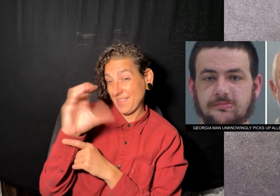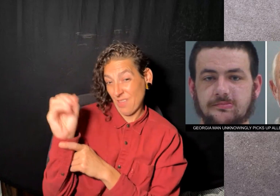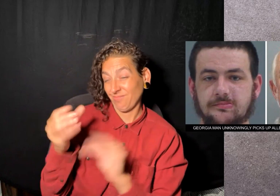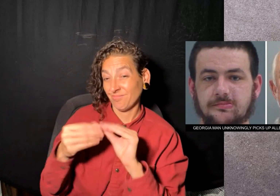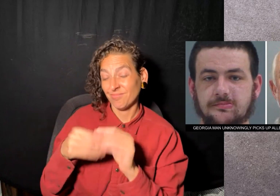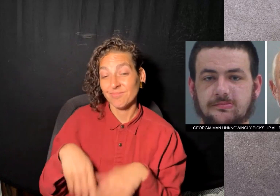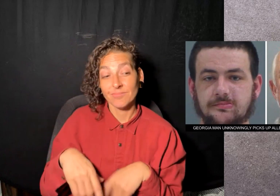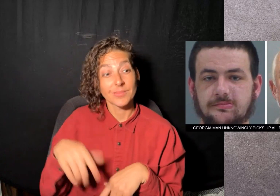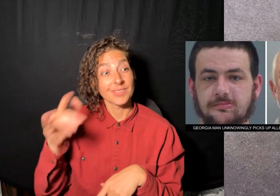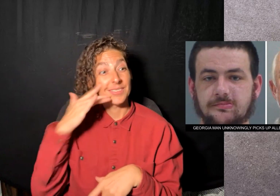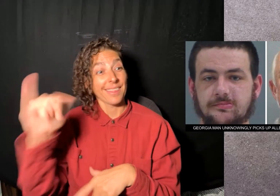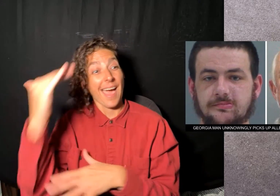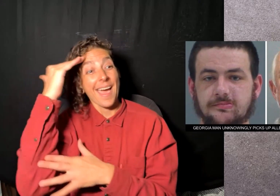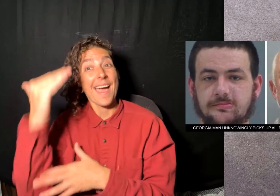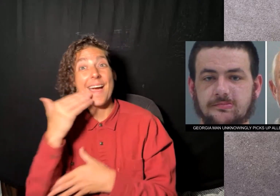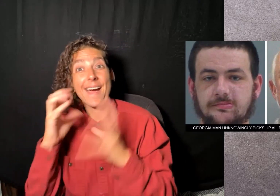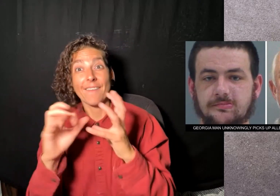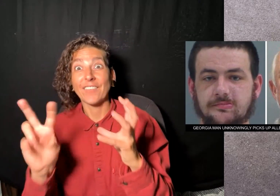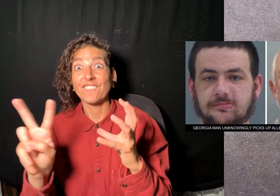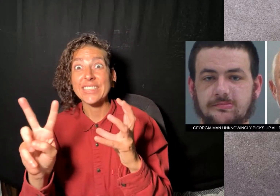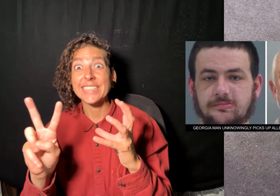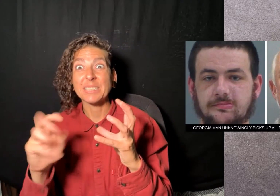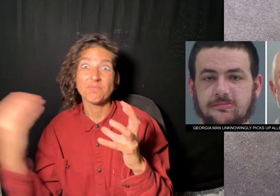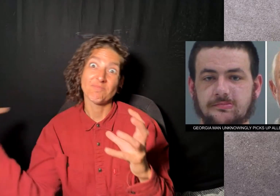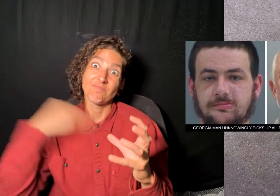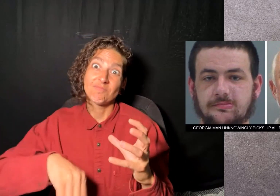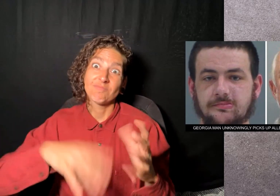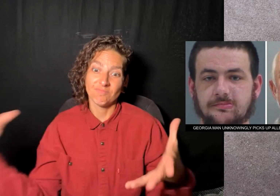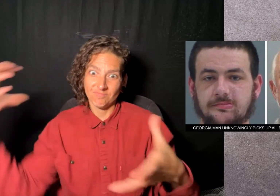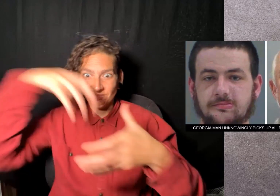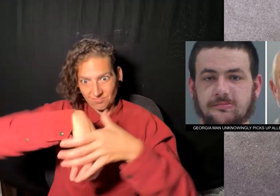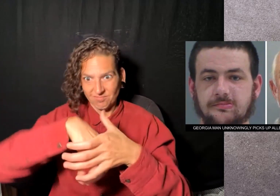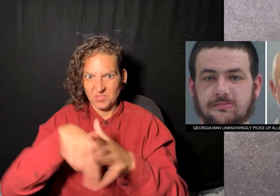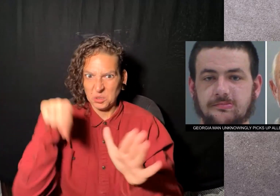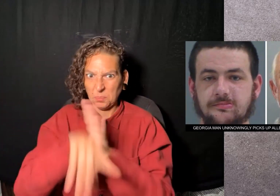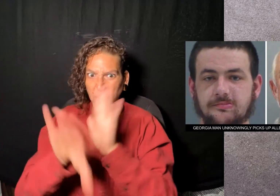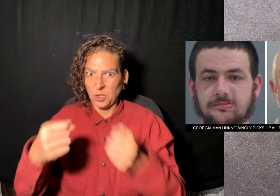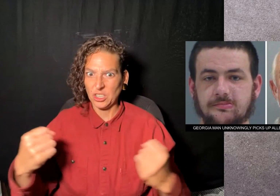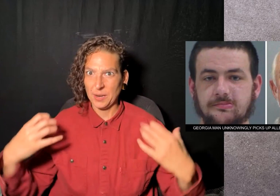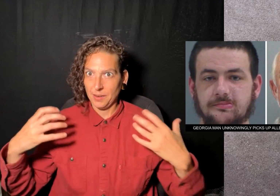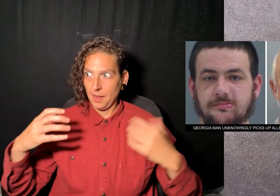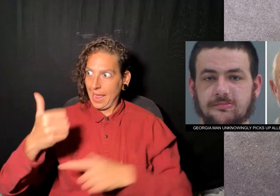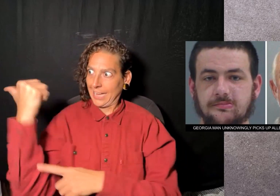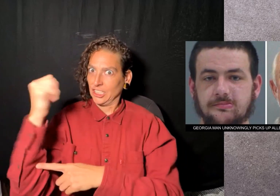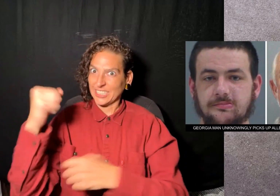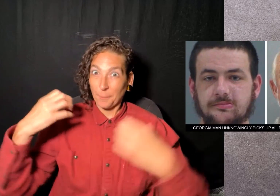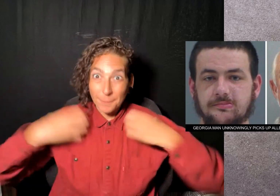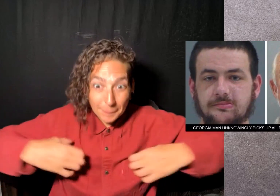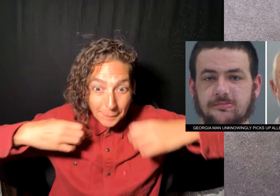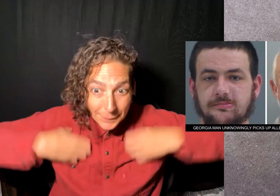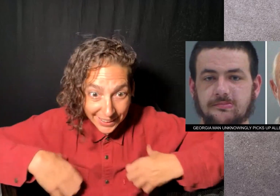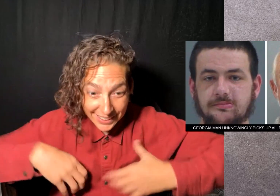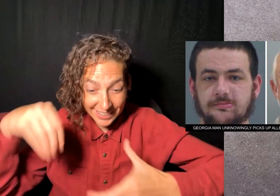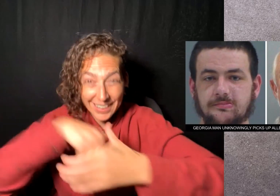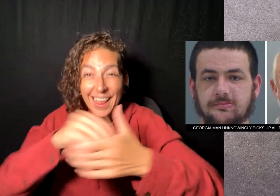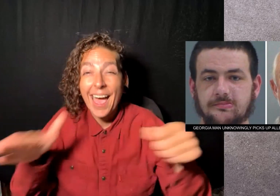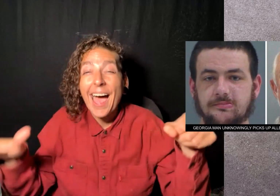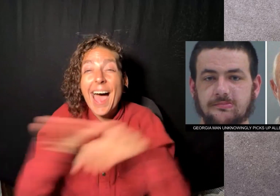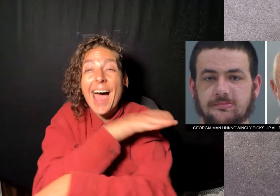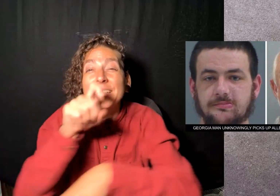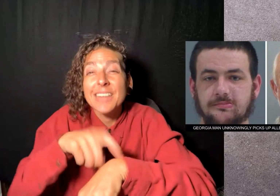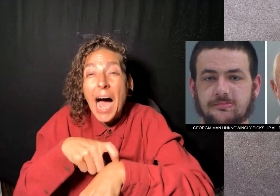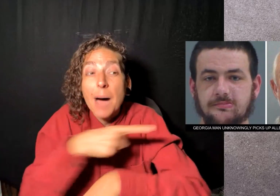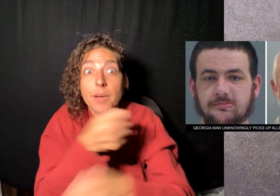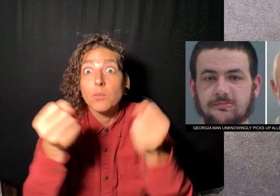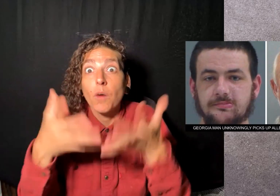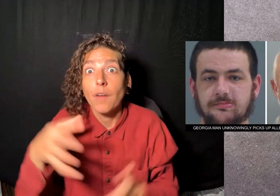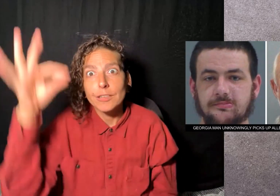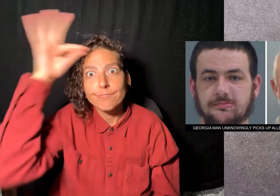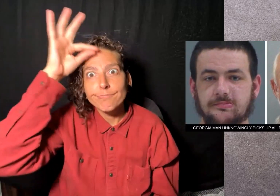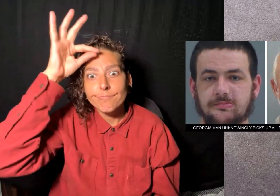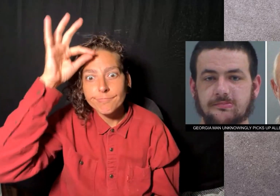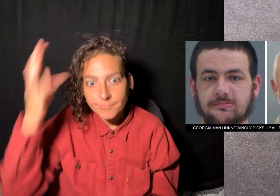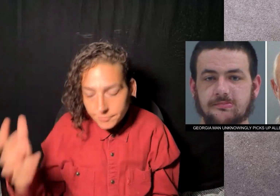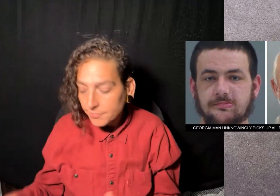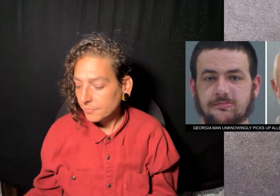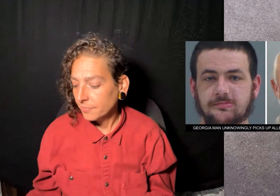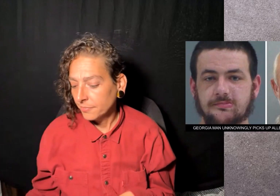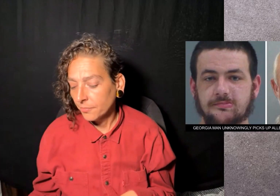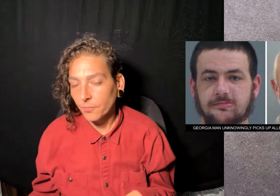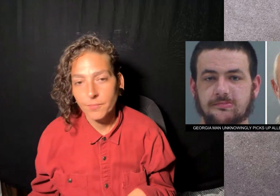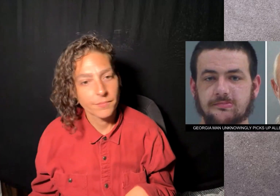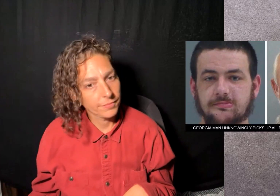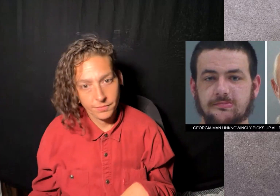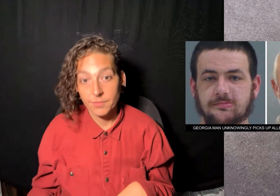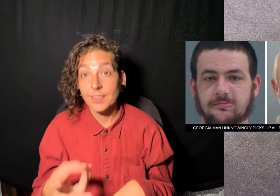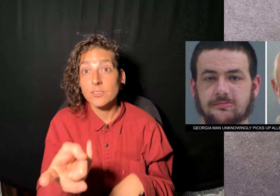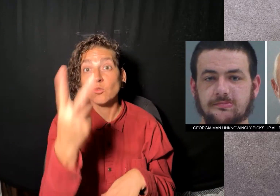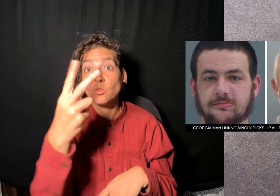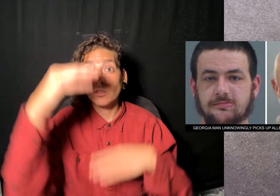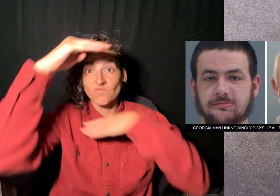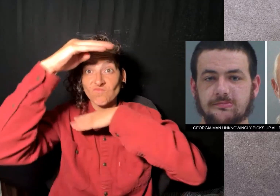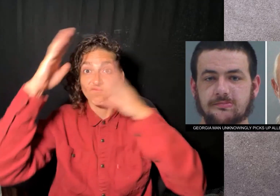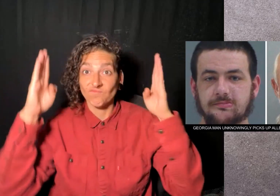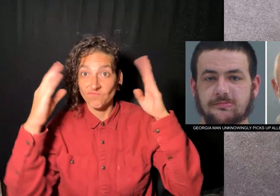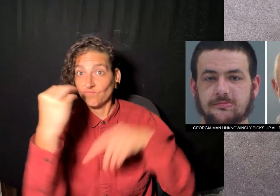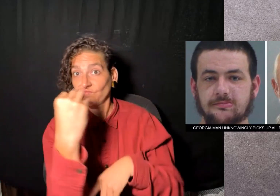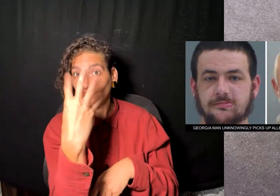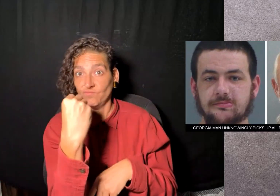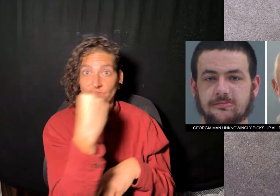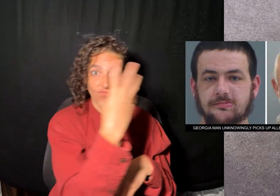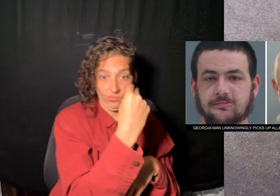say the head of the murder victim was in the hitchhiker's backpack the entire time